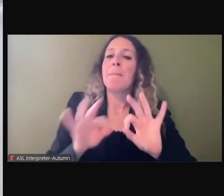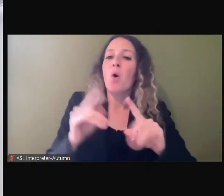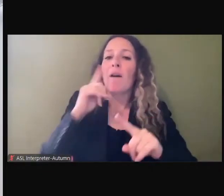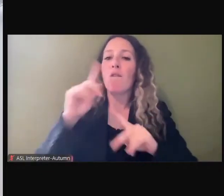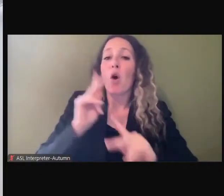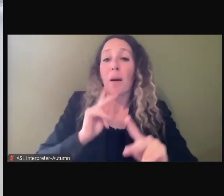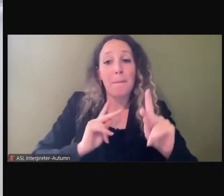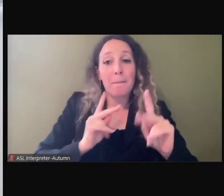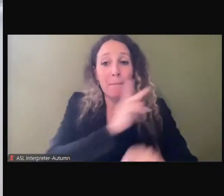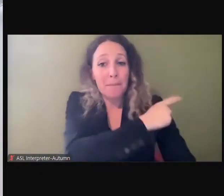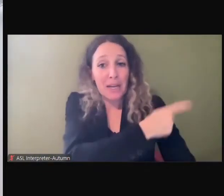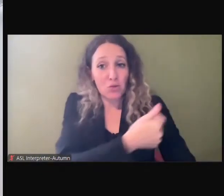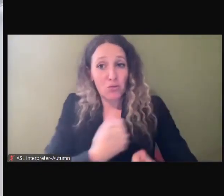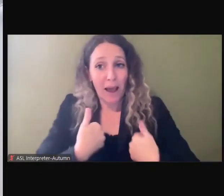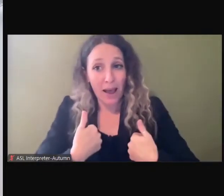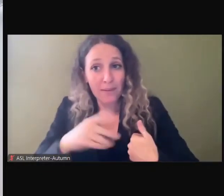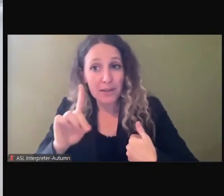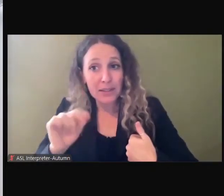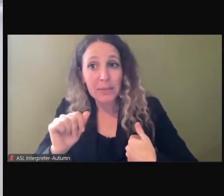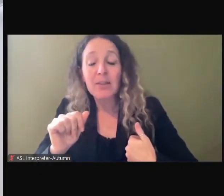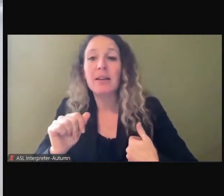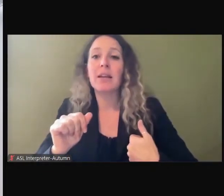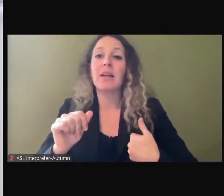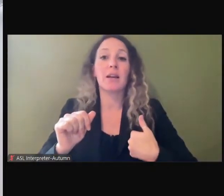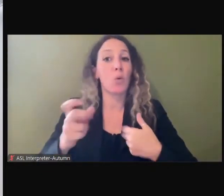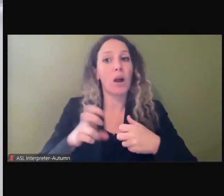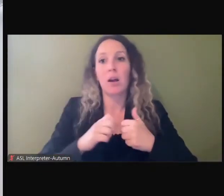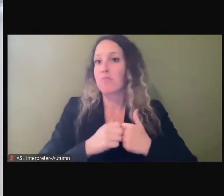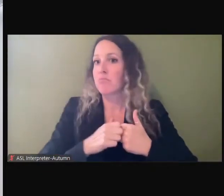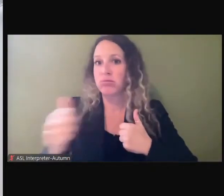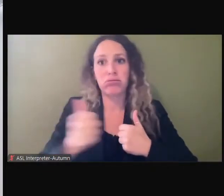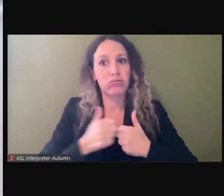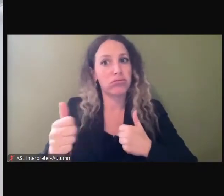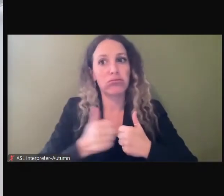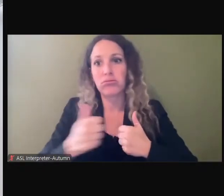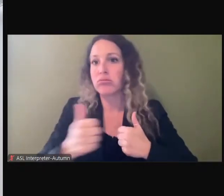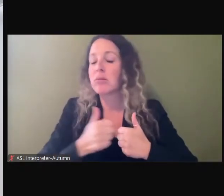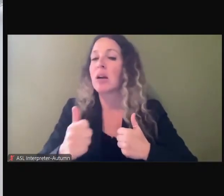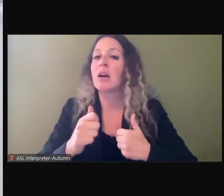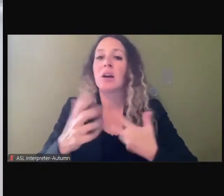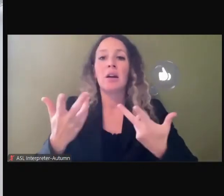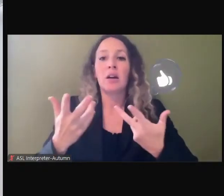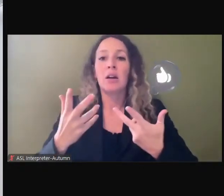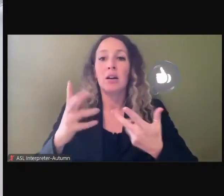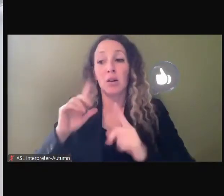with disabilities for whom frequent travel to a healthcare provider can be difficult, expensive,